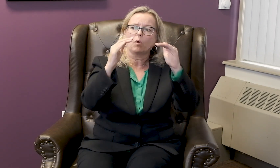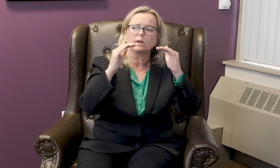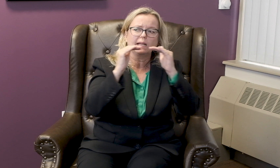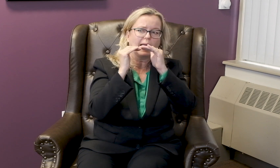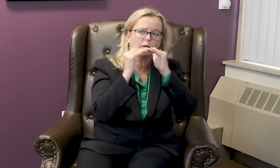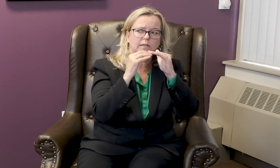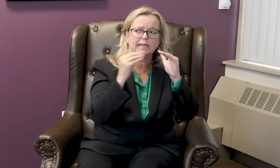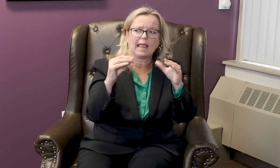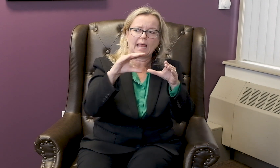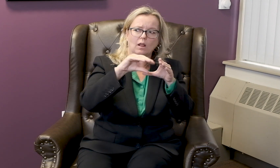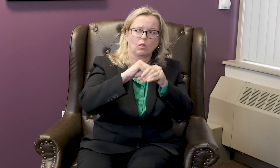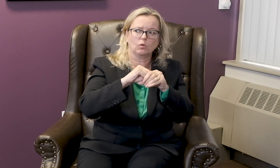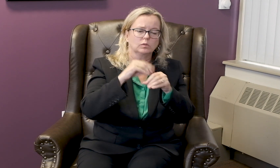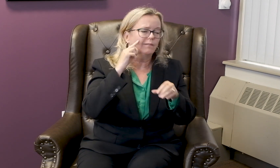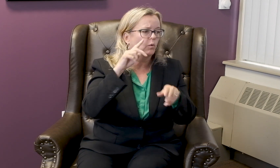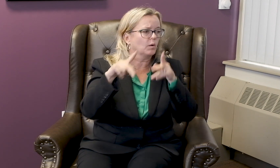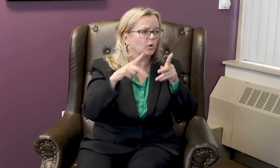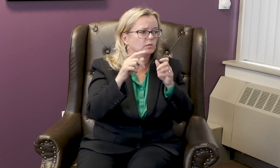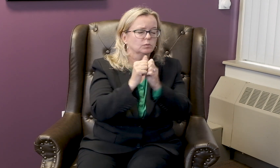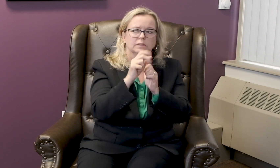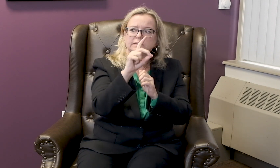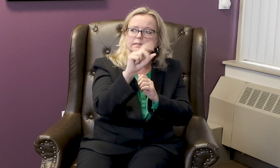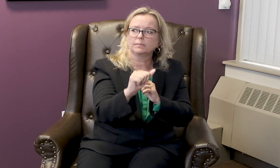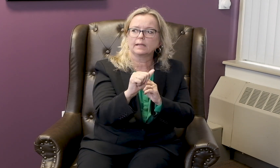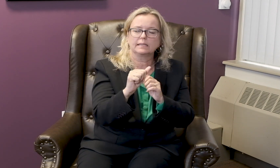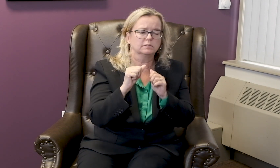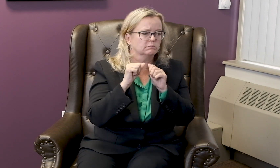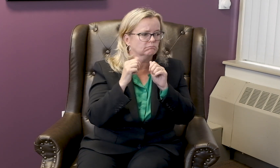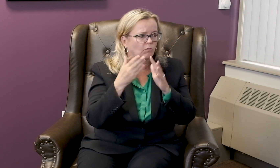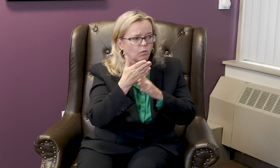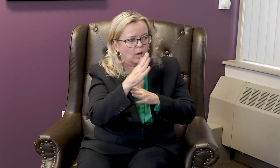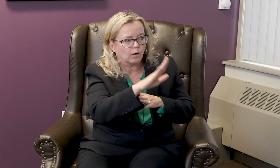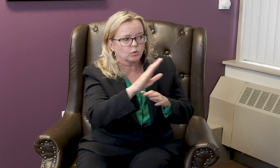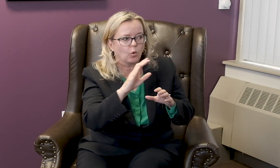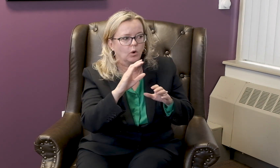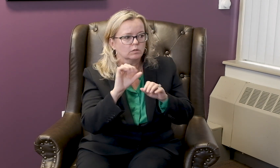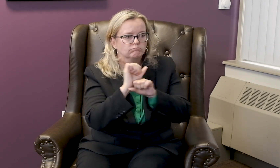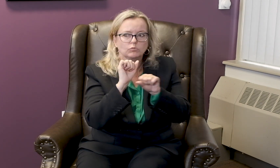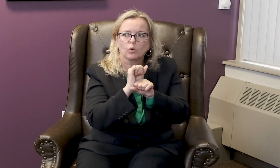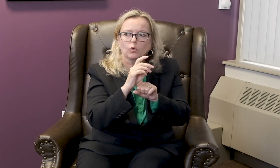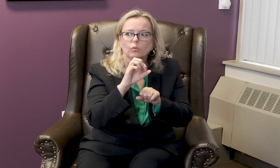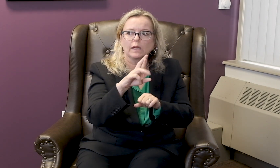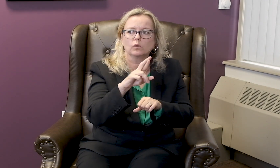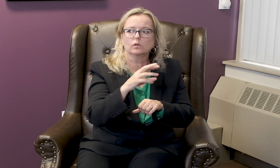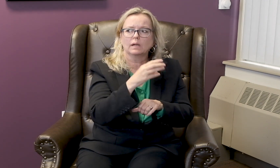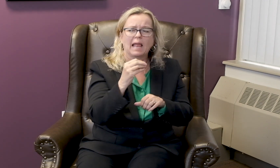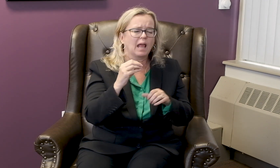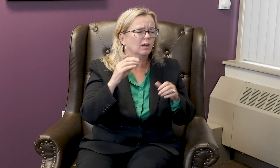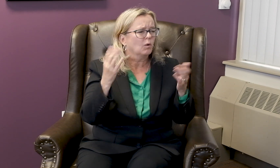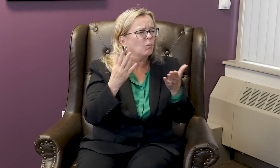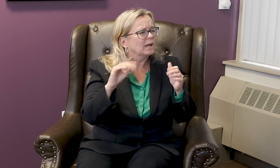equity and inclusion for persons with disabilities throughout your career,